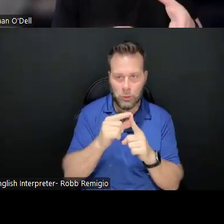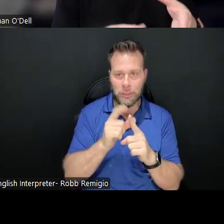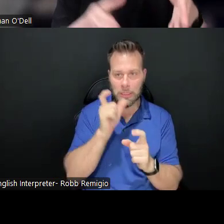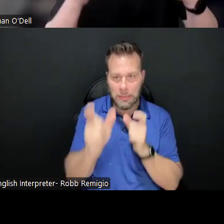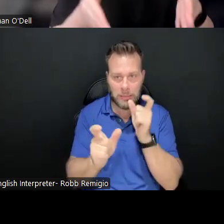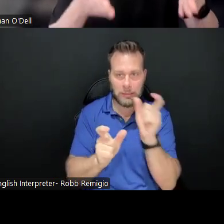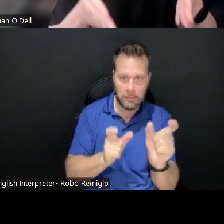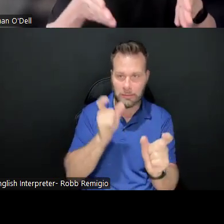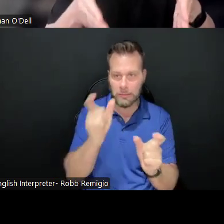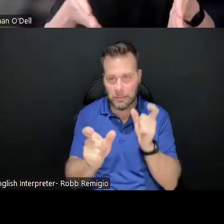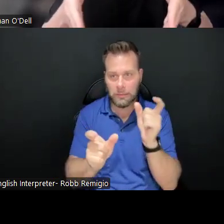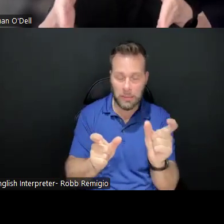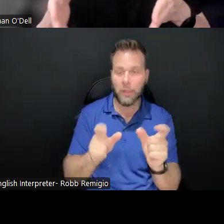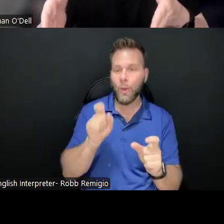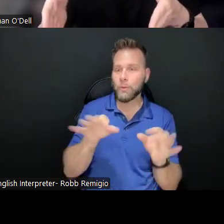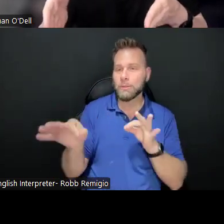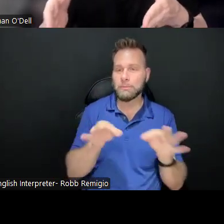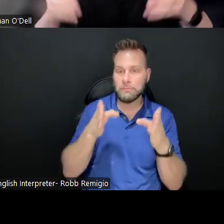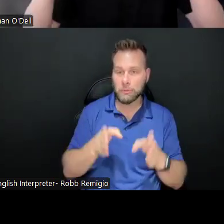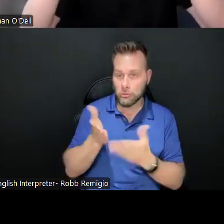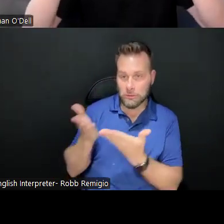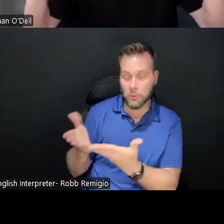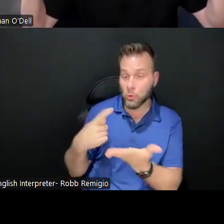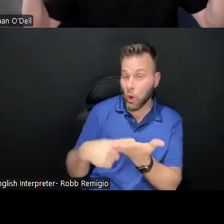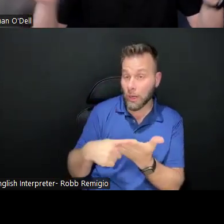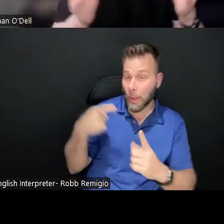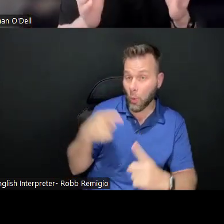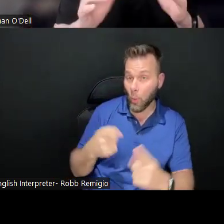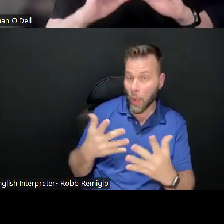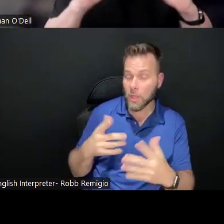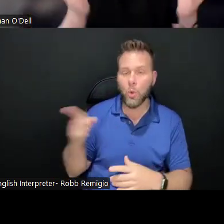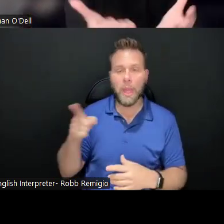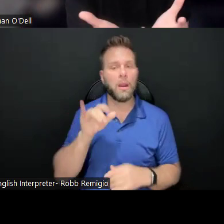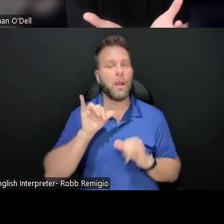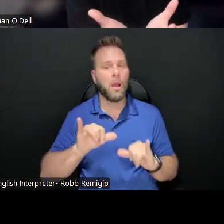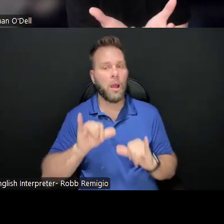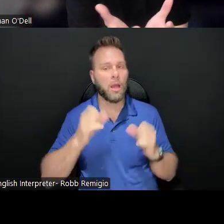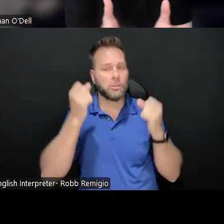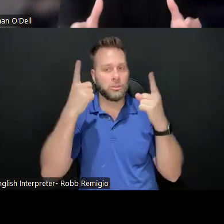have to speak clearly, and you have to tell the person "This is what we are talking about" so they can kind of conceptually